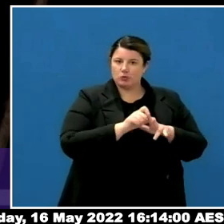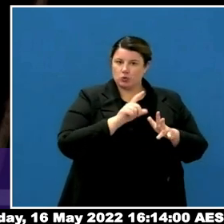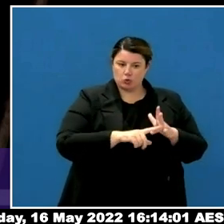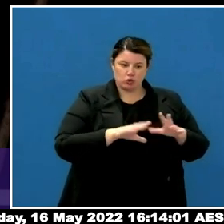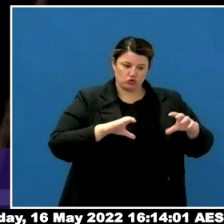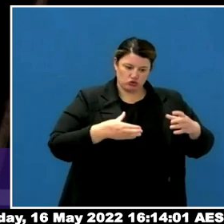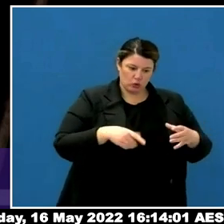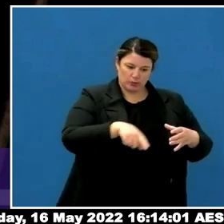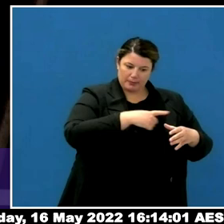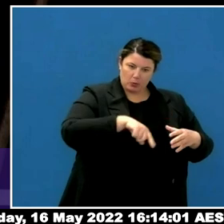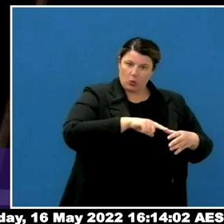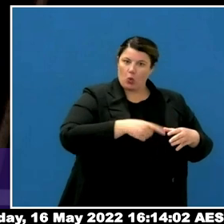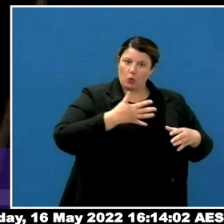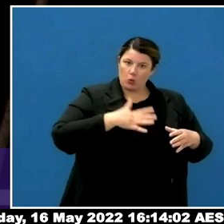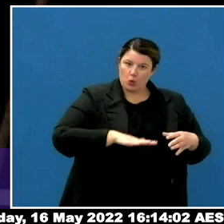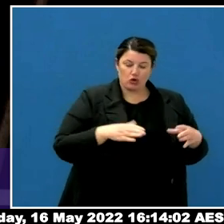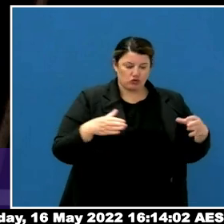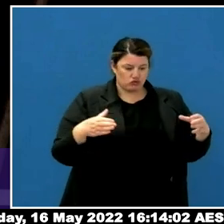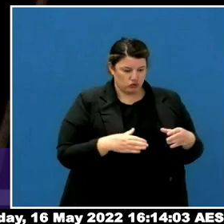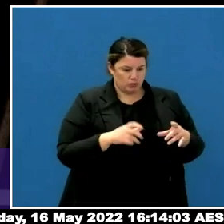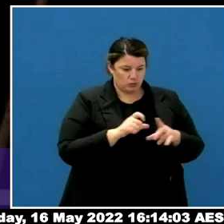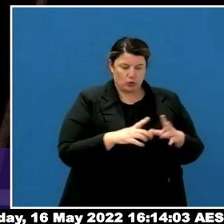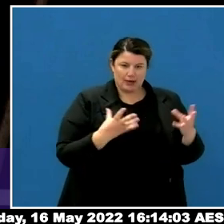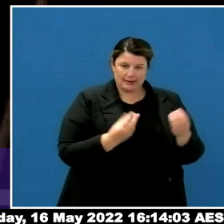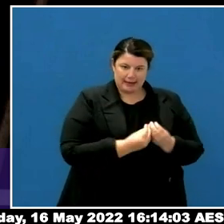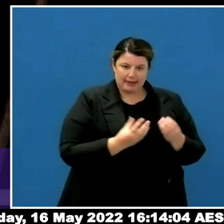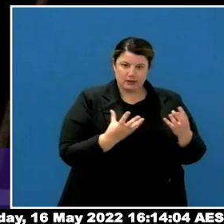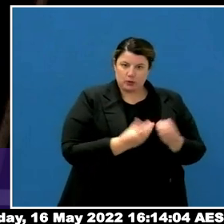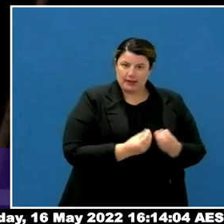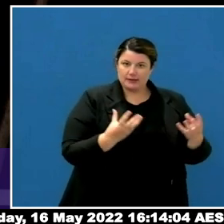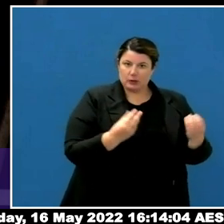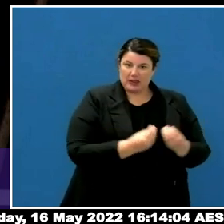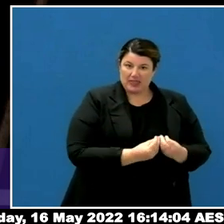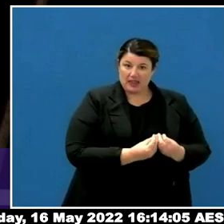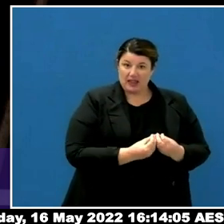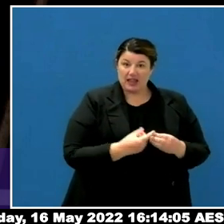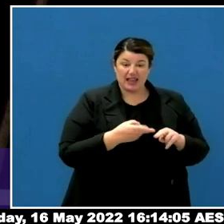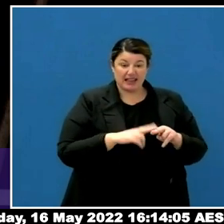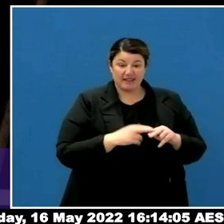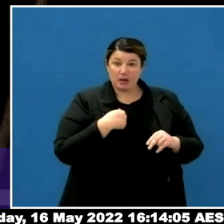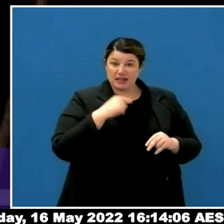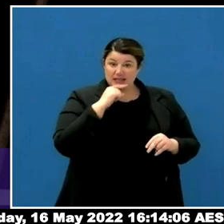on that day. If it's not something that interests Toby and there's not enough - not